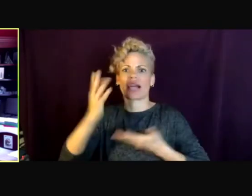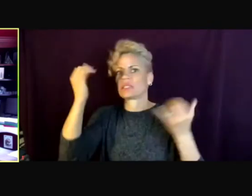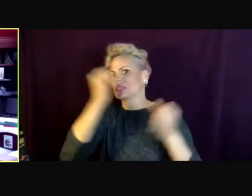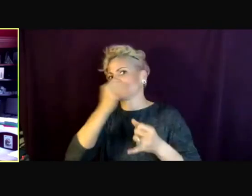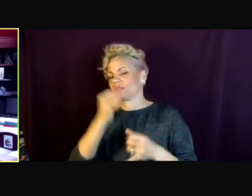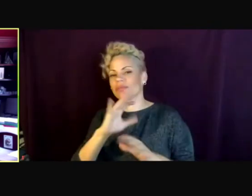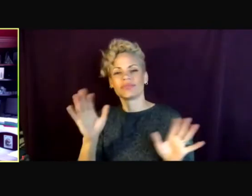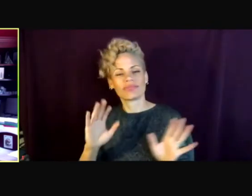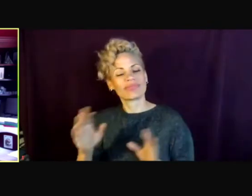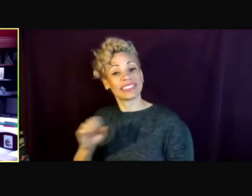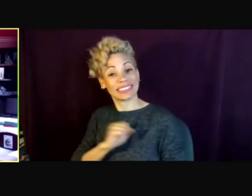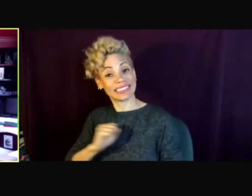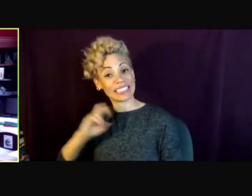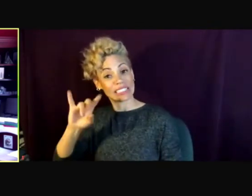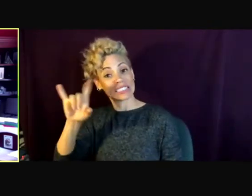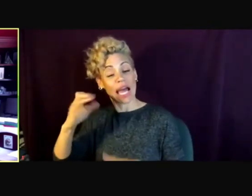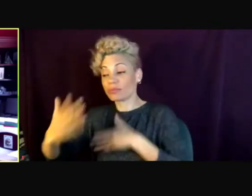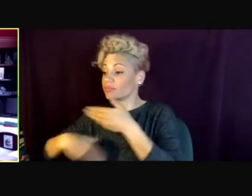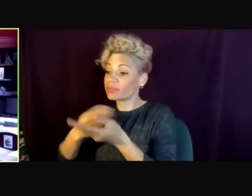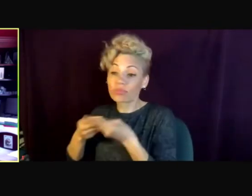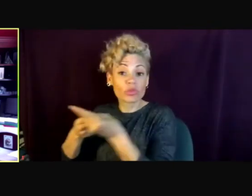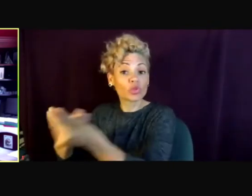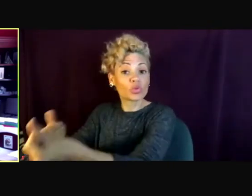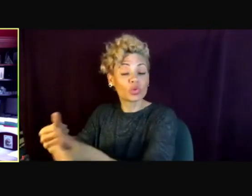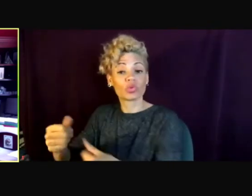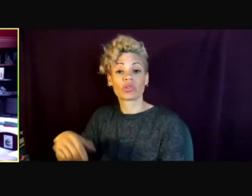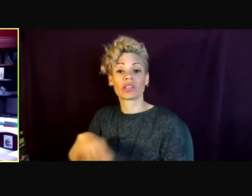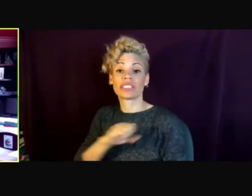Senator Ted Kennedy, Senator Bob Dole,